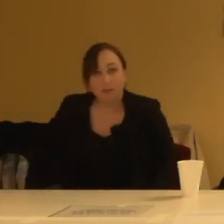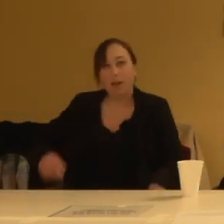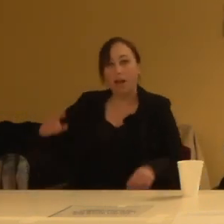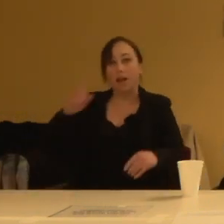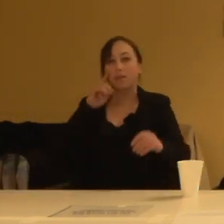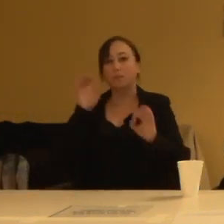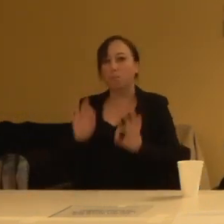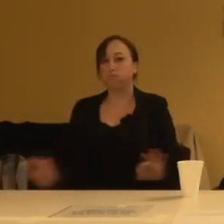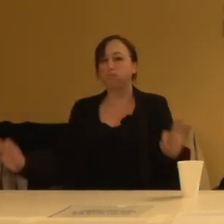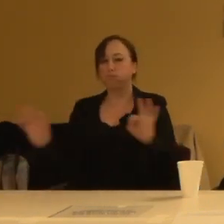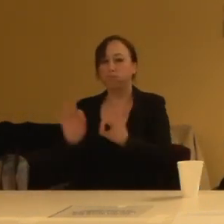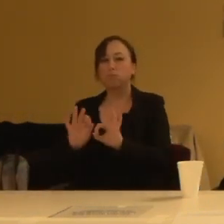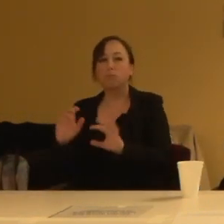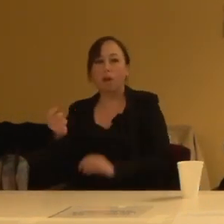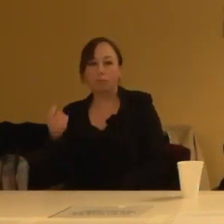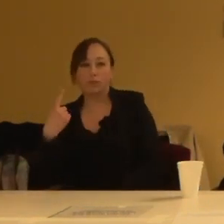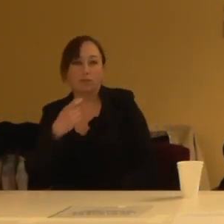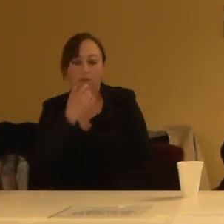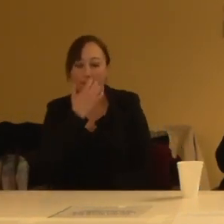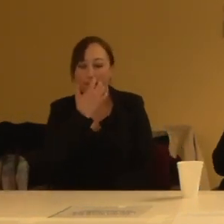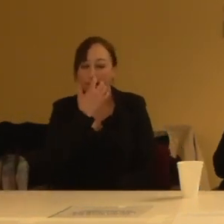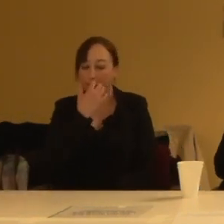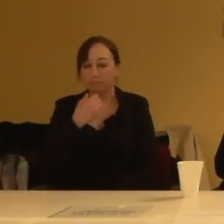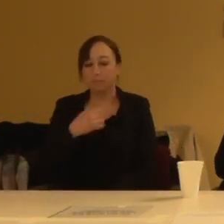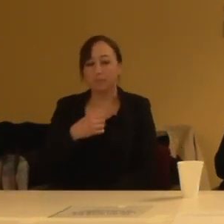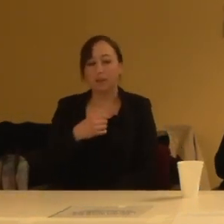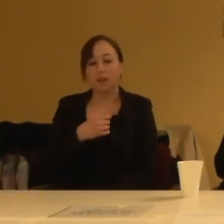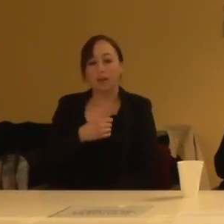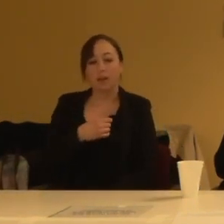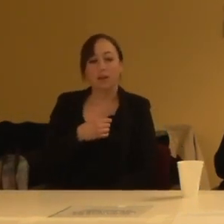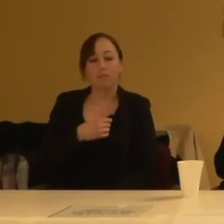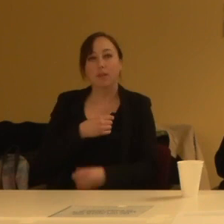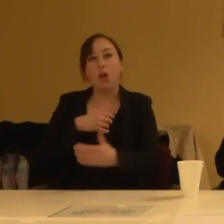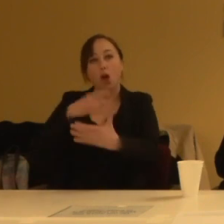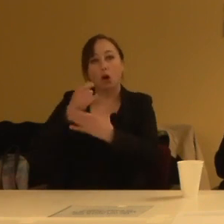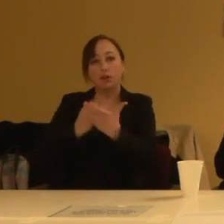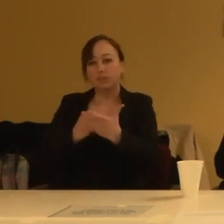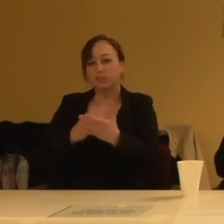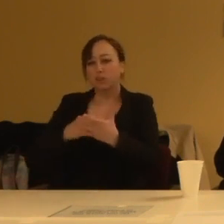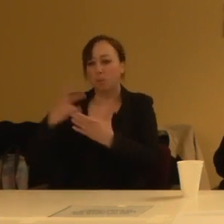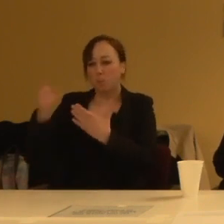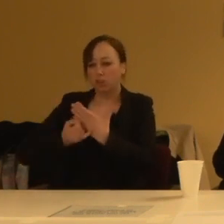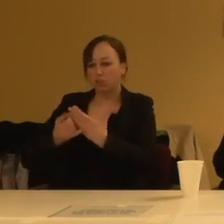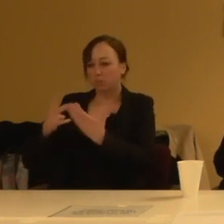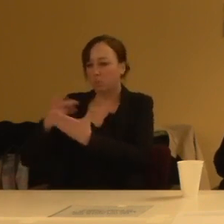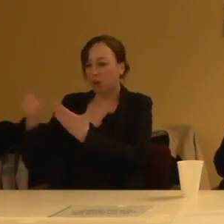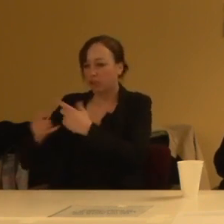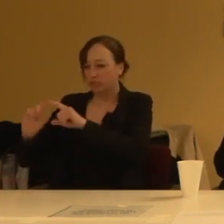isn't necessarily productive for artists to be flopping from project to project to project, because then sometimes these